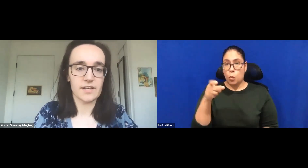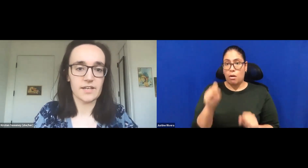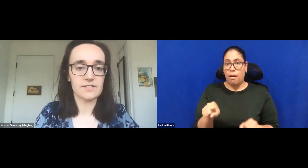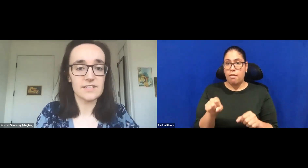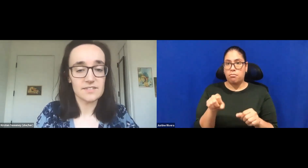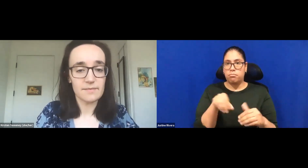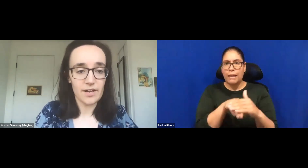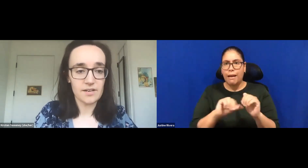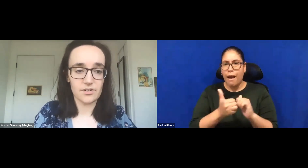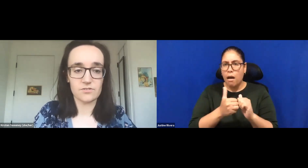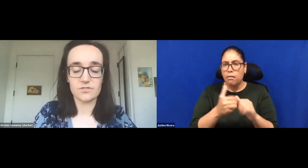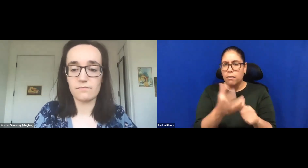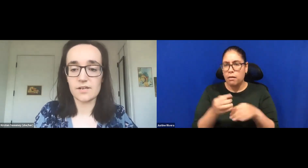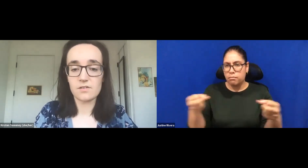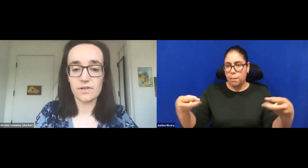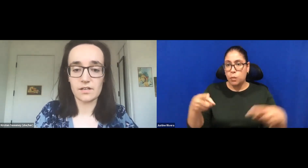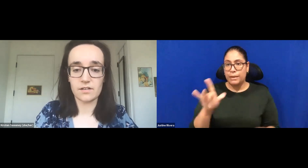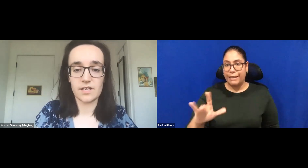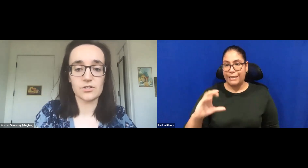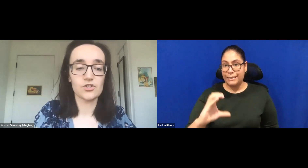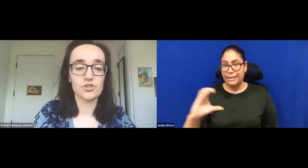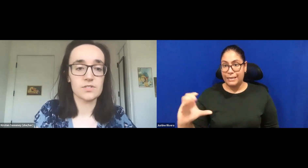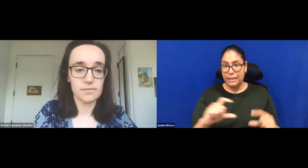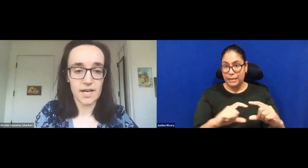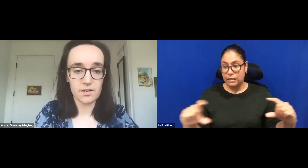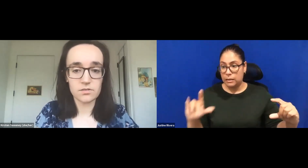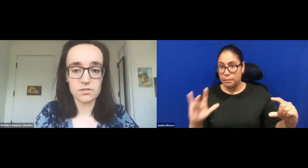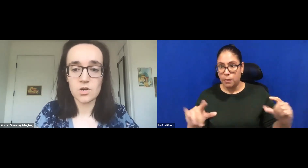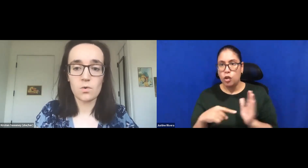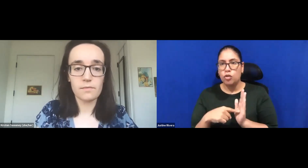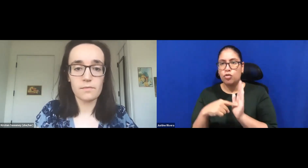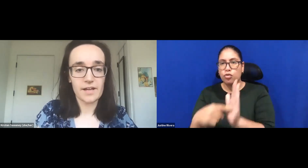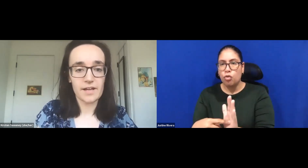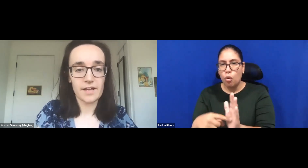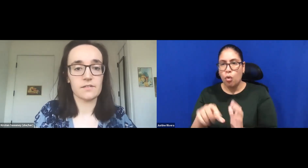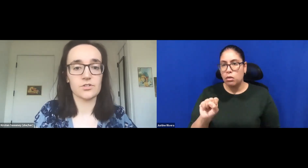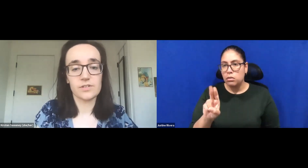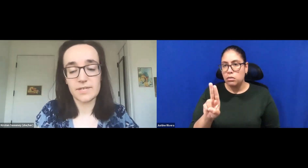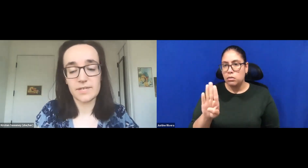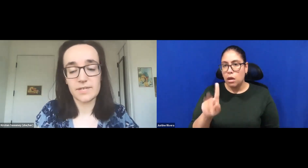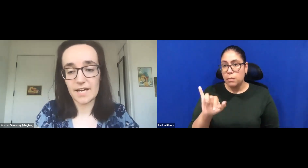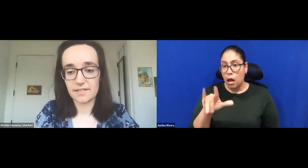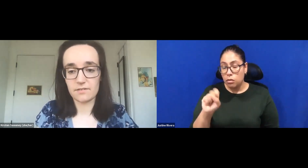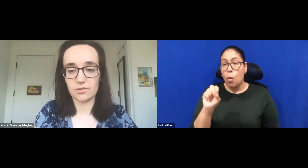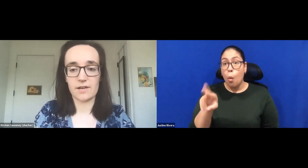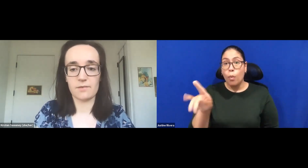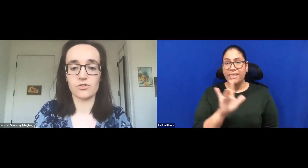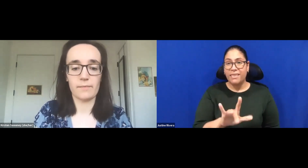clicking the CC button on your Zoom menu and clicking show subtitles or by clicking the Streamtext link which I will